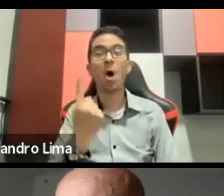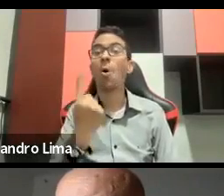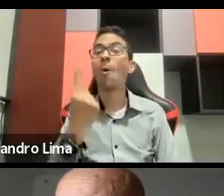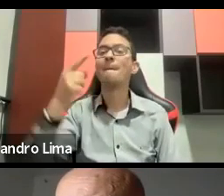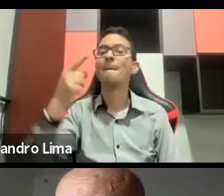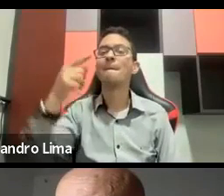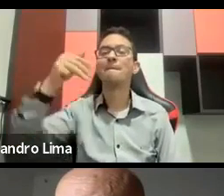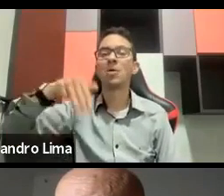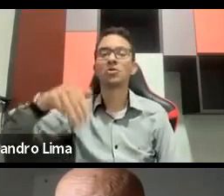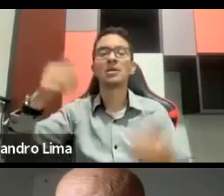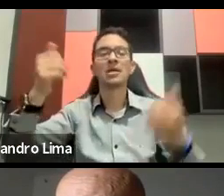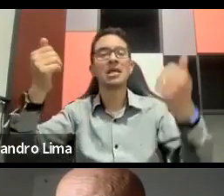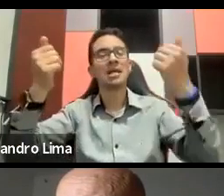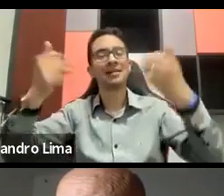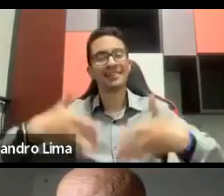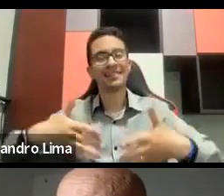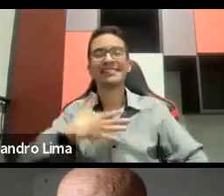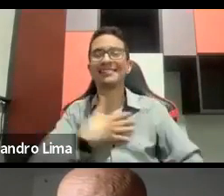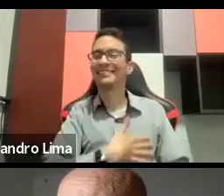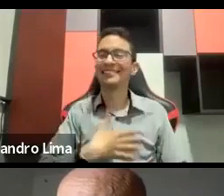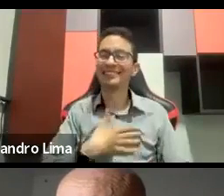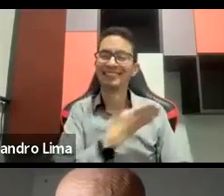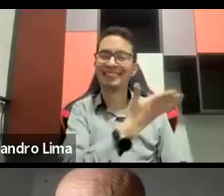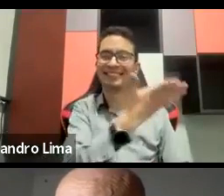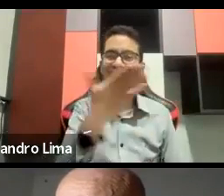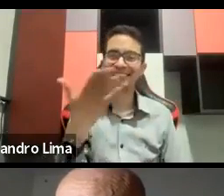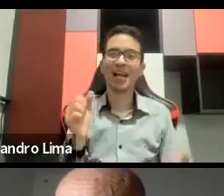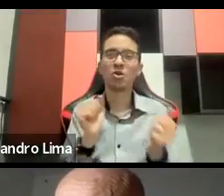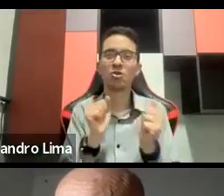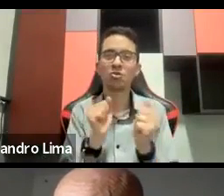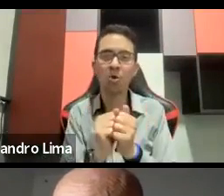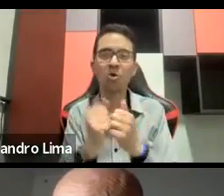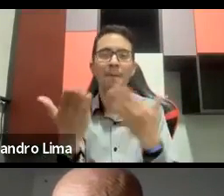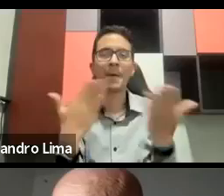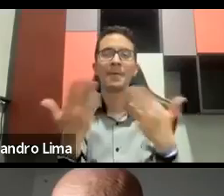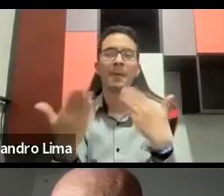uh it's a great honor to have him here with us sharing ideas him here with us sharing ideas him here with us sharing ideas and discussing different and discussing different